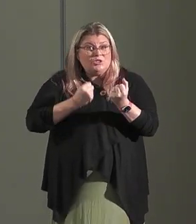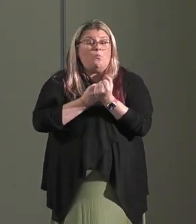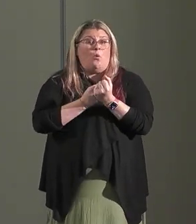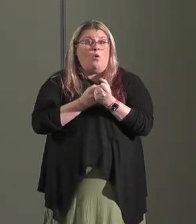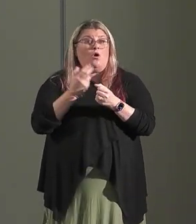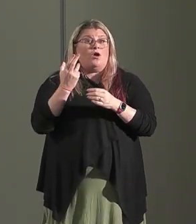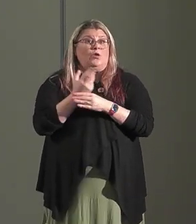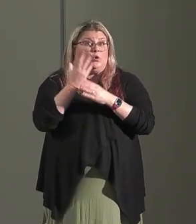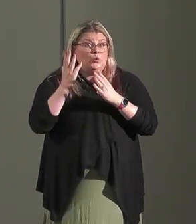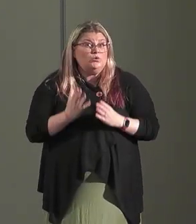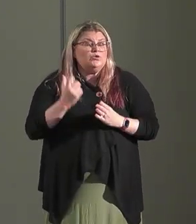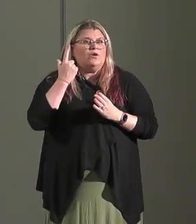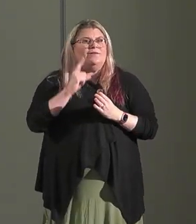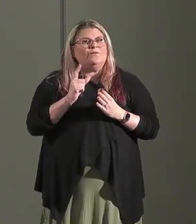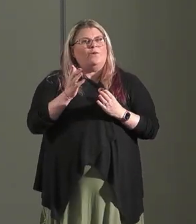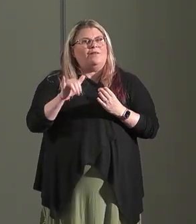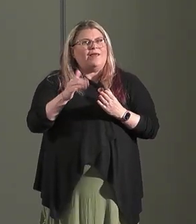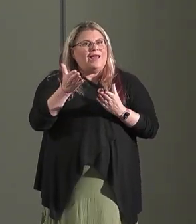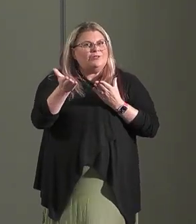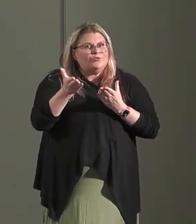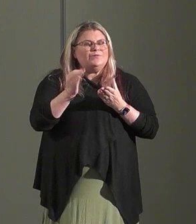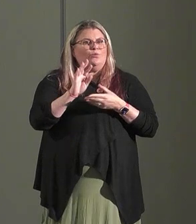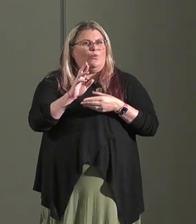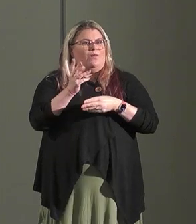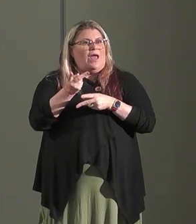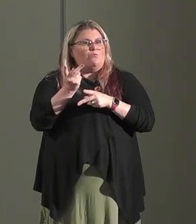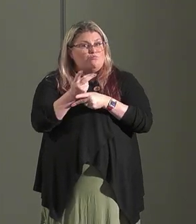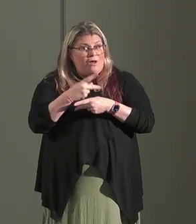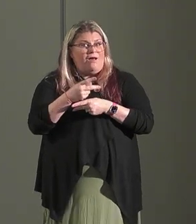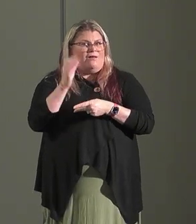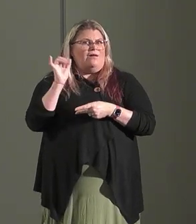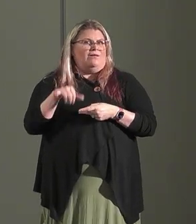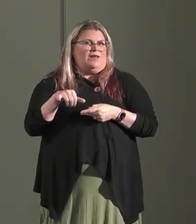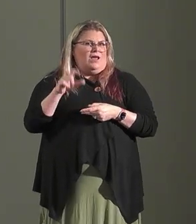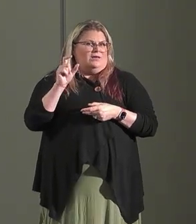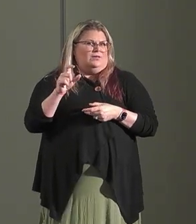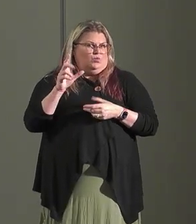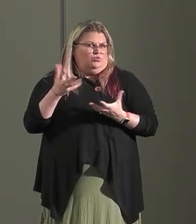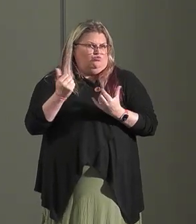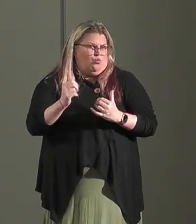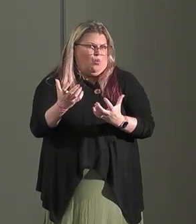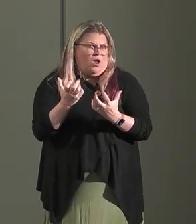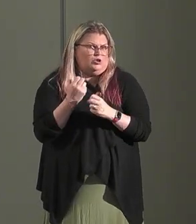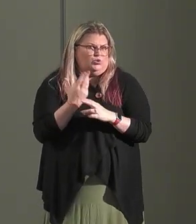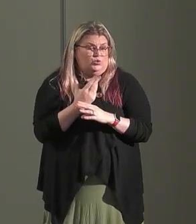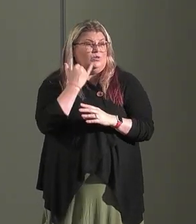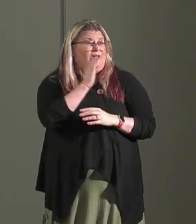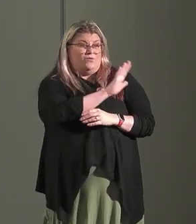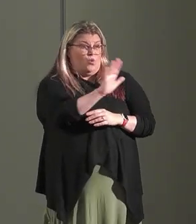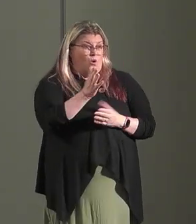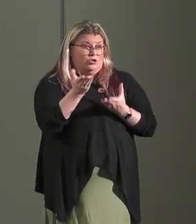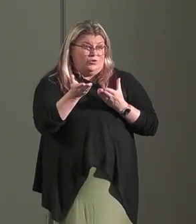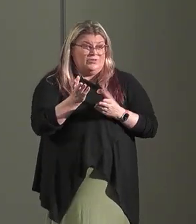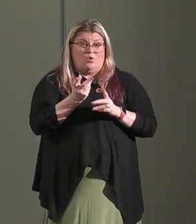for the service or product to be successful. So your service or product is not accessible.